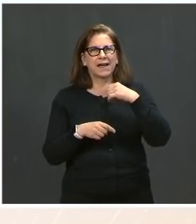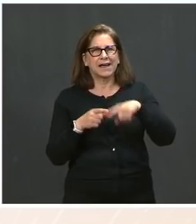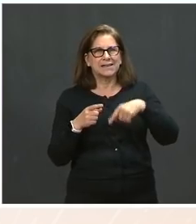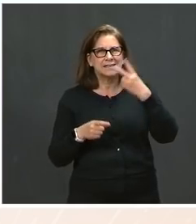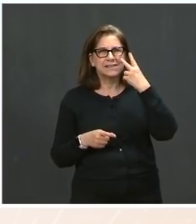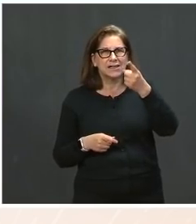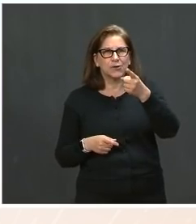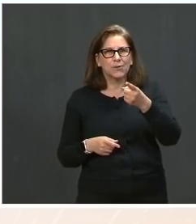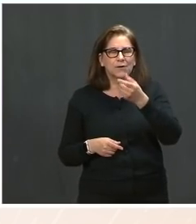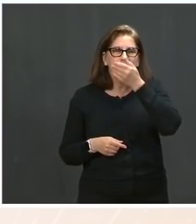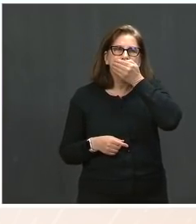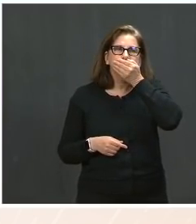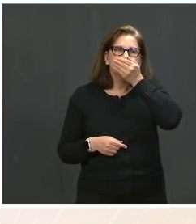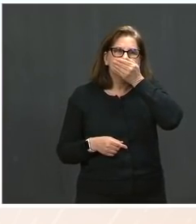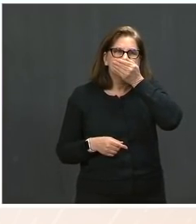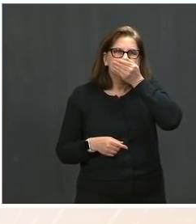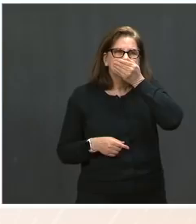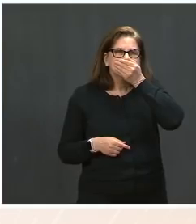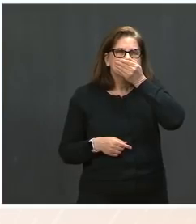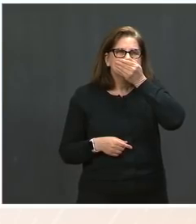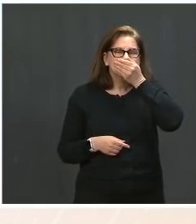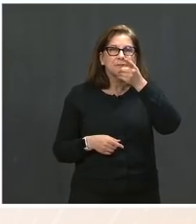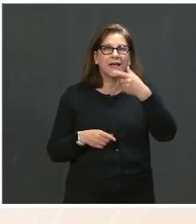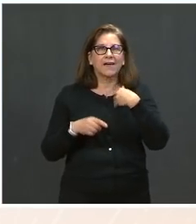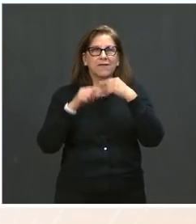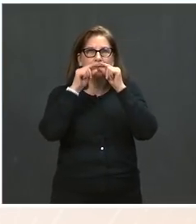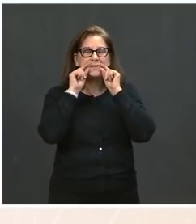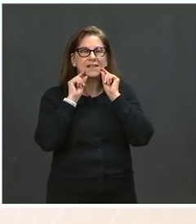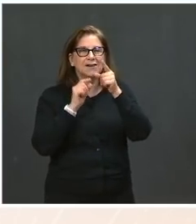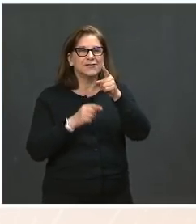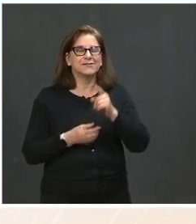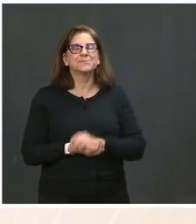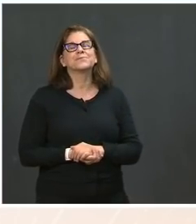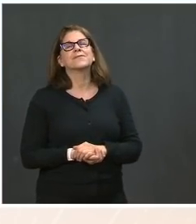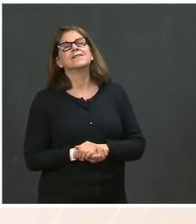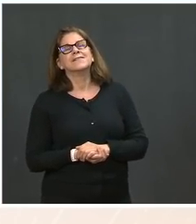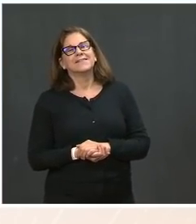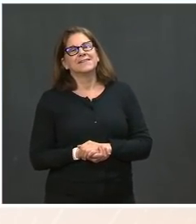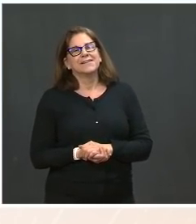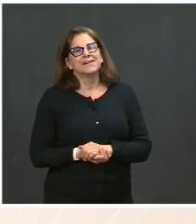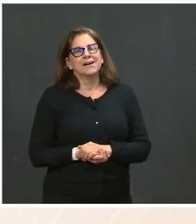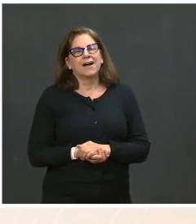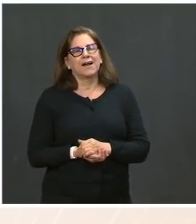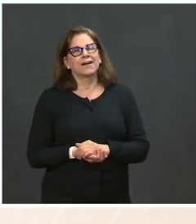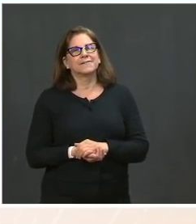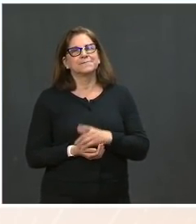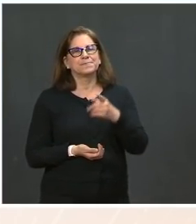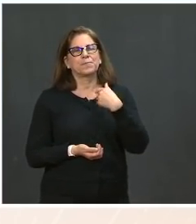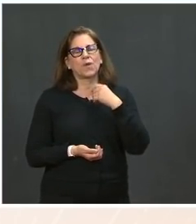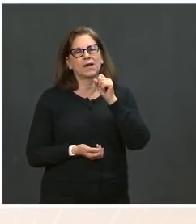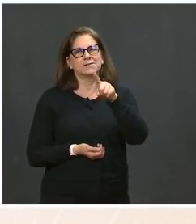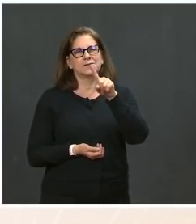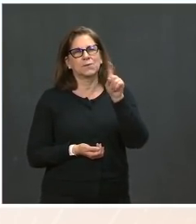He has a good mustache, for anyone who doesn't know. Go ahead. The Press: Last time, you were asked about the state and local tax deductions. >> Ms. Psaki: Yeah. The Press: Since then, Speaker Pelosi